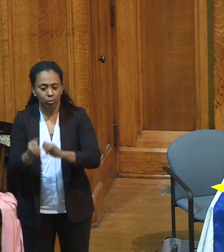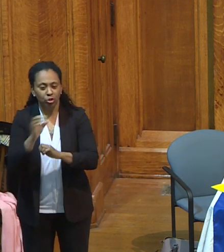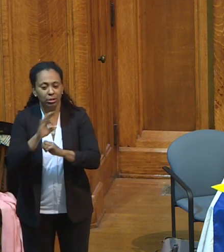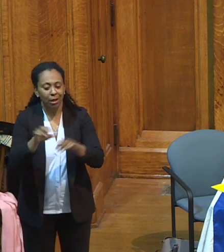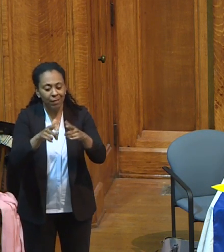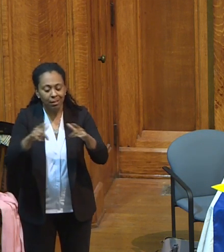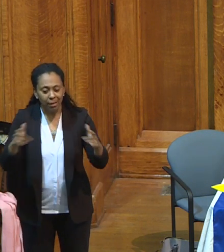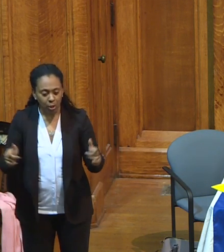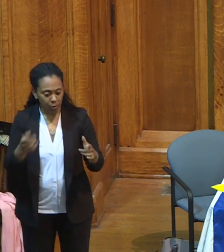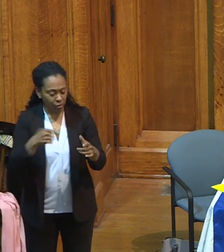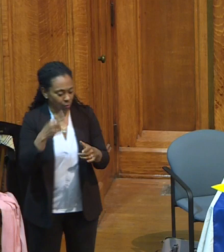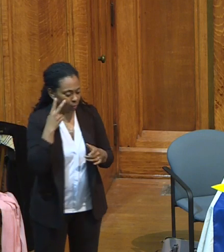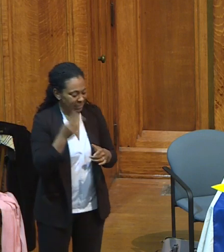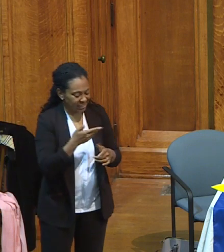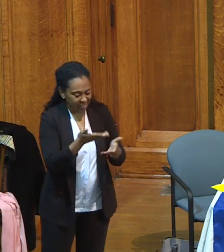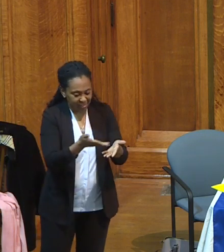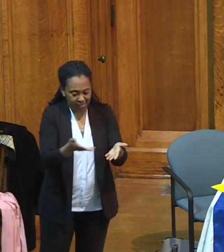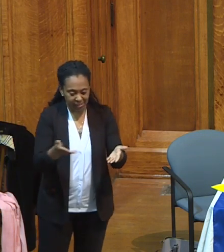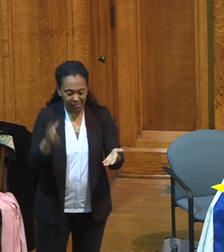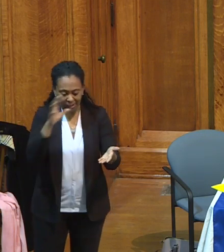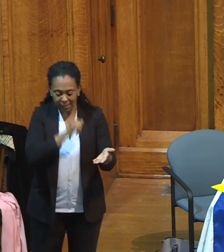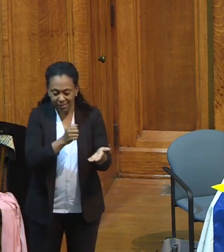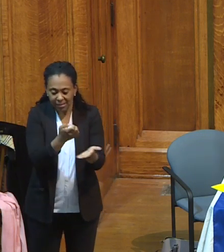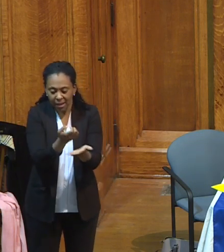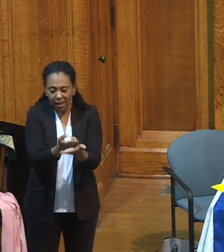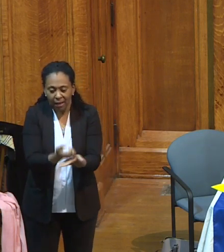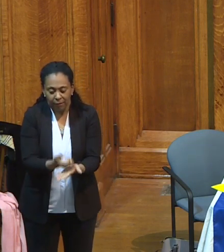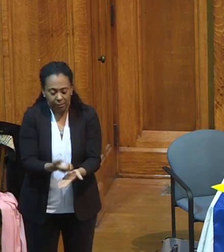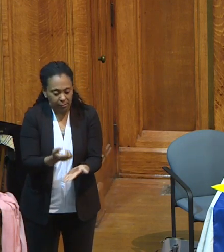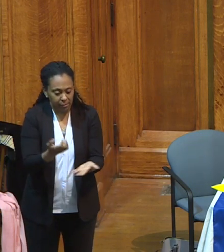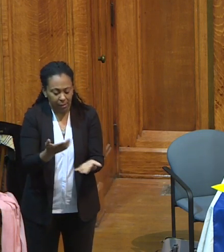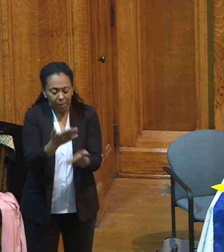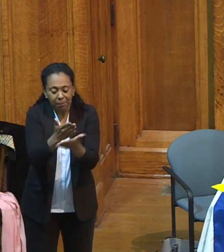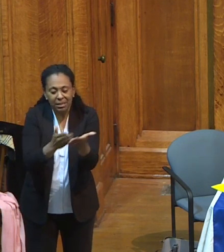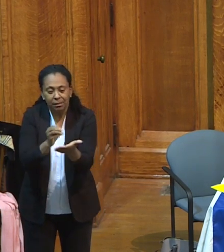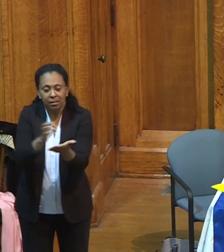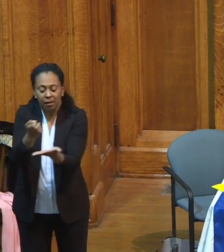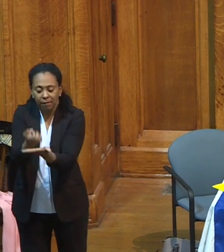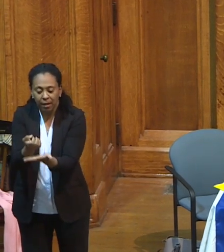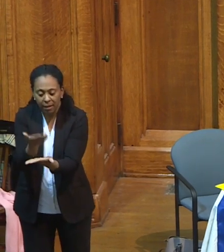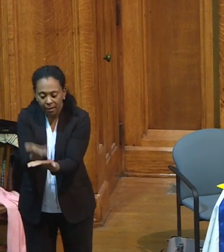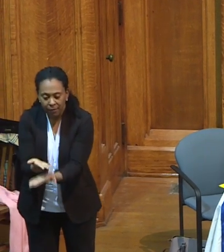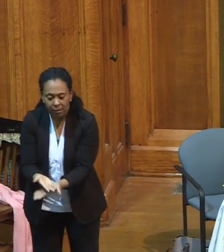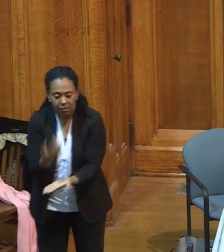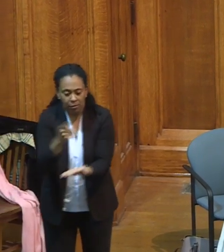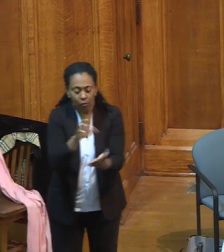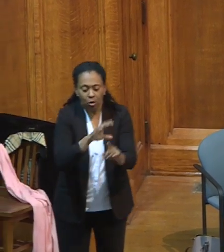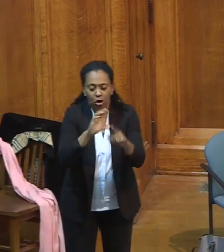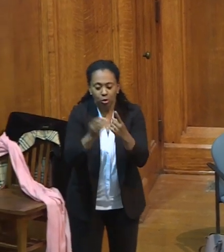So we see these I guess evidence. We see pieces of evidence for cultural development